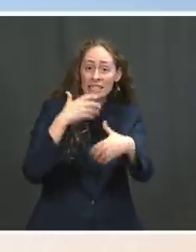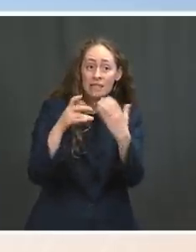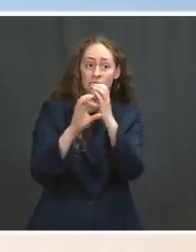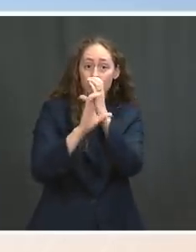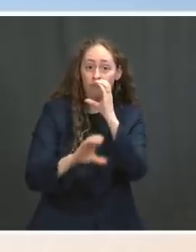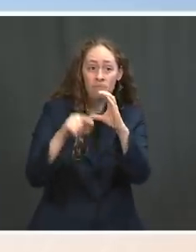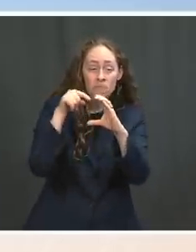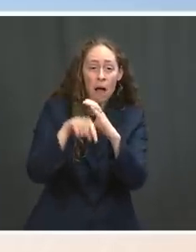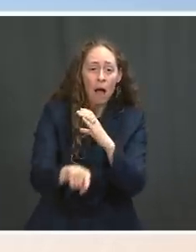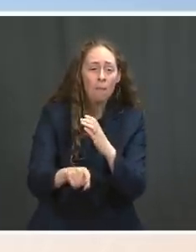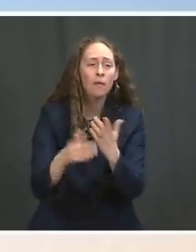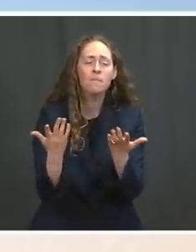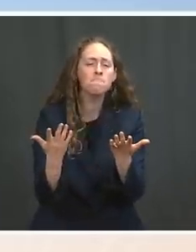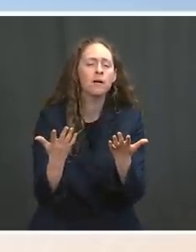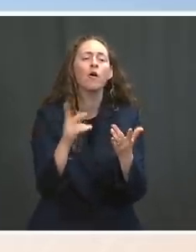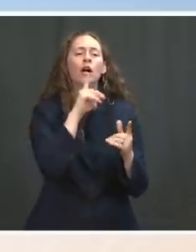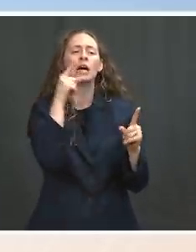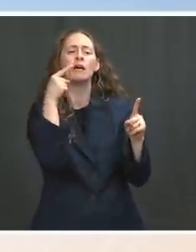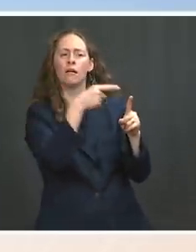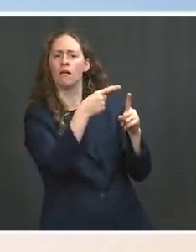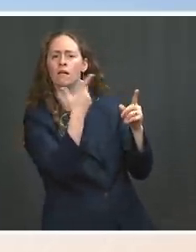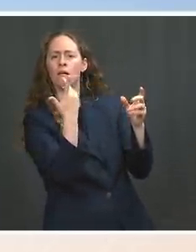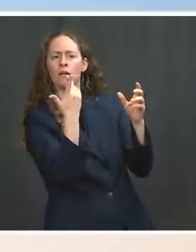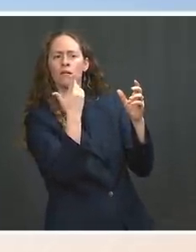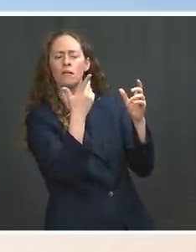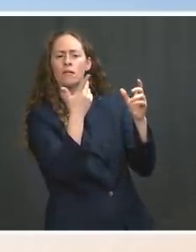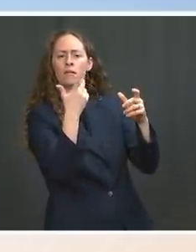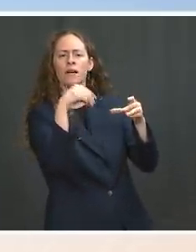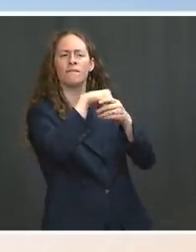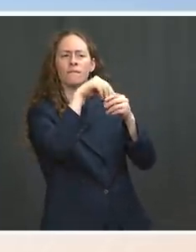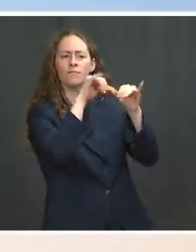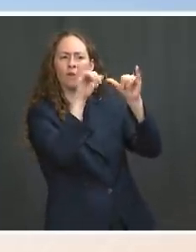especially when it comes to something like energy. We've now had, you could argue,